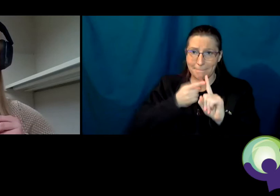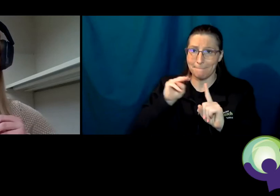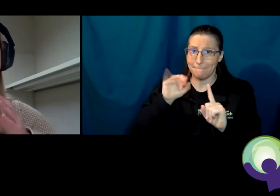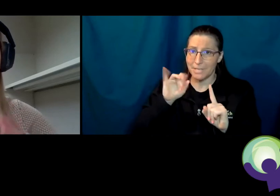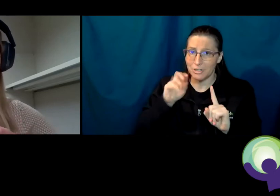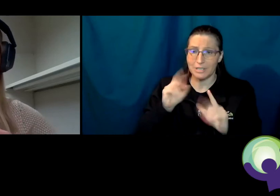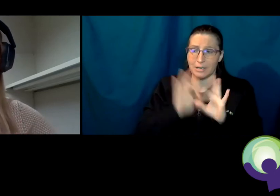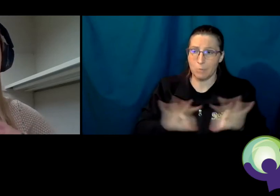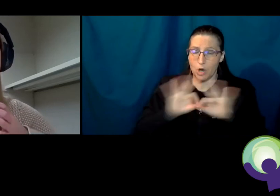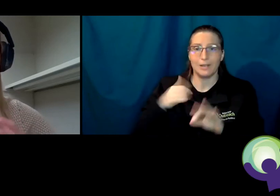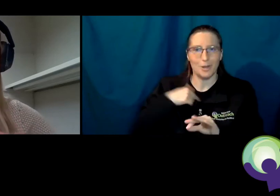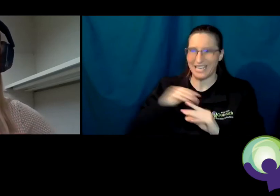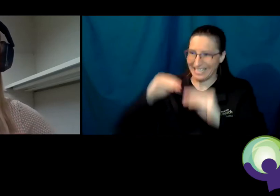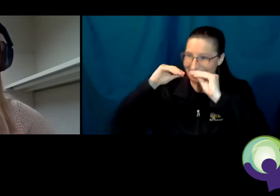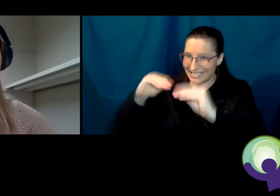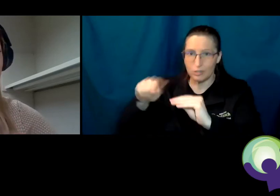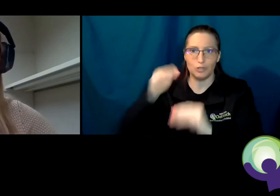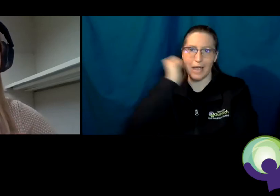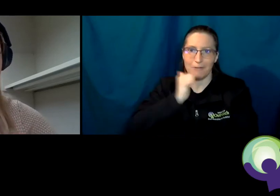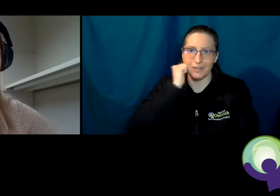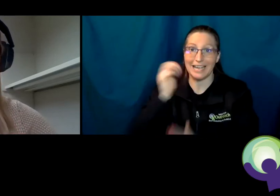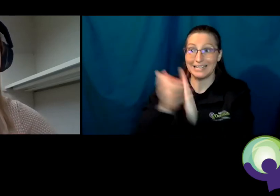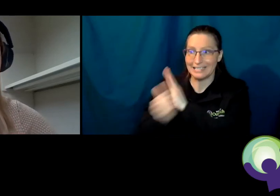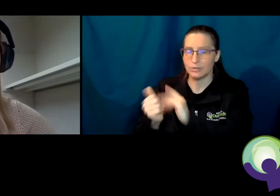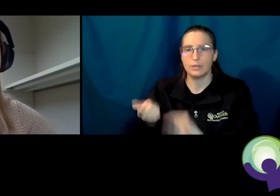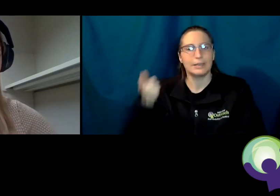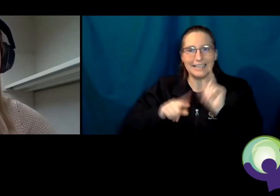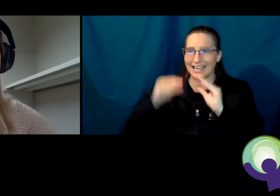the technical day-to-day skills but we can't teach you how to be a good person.